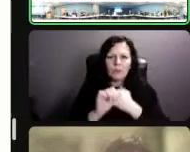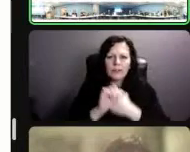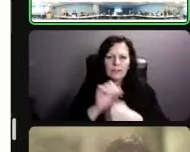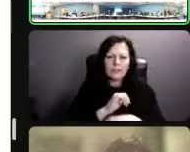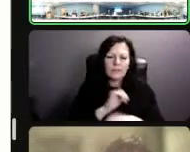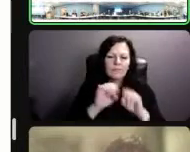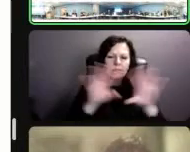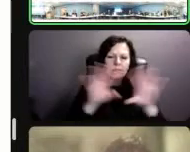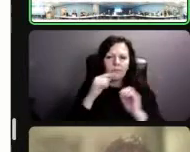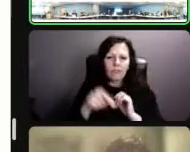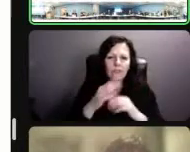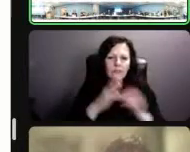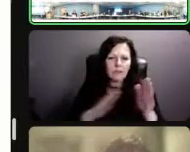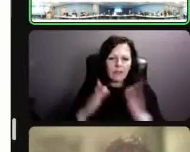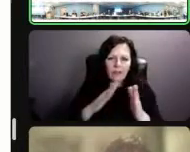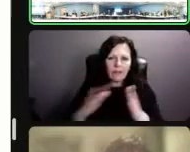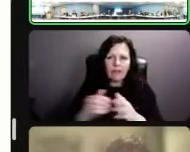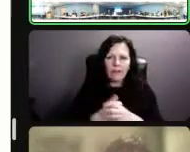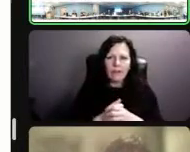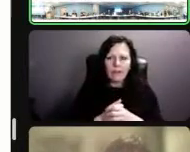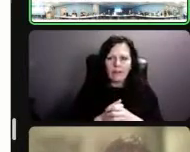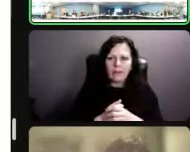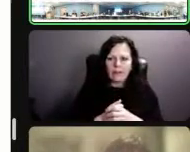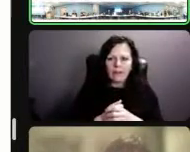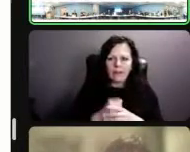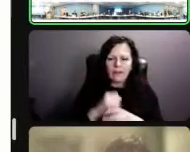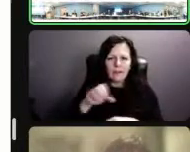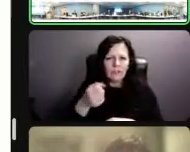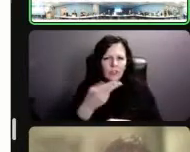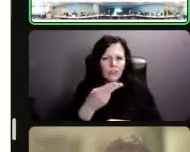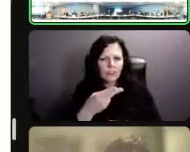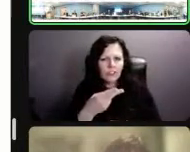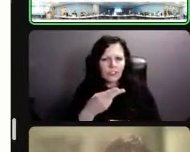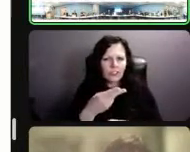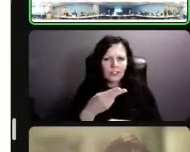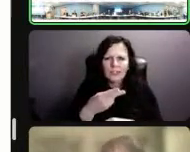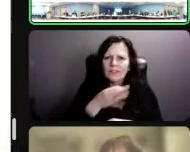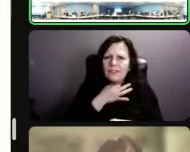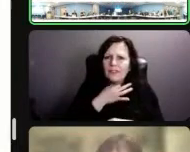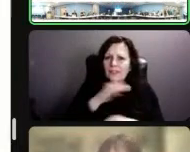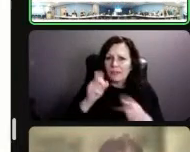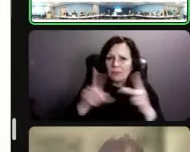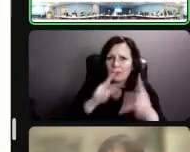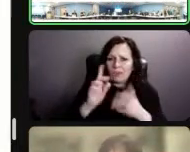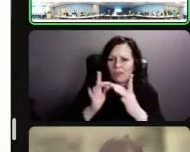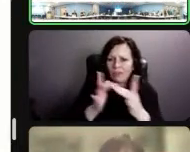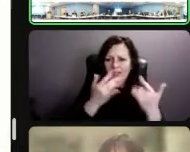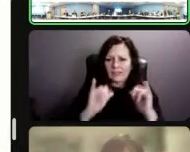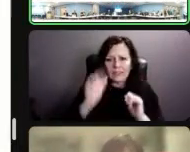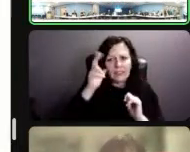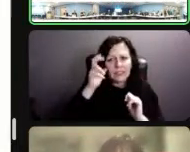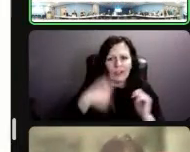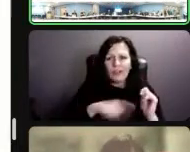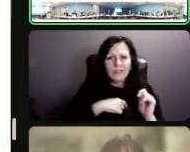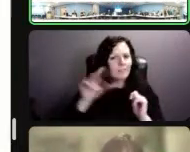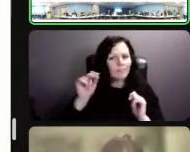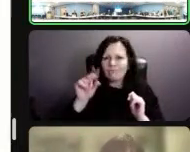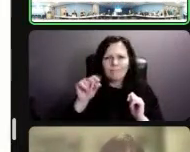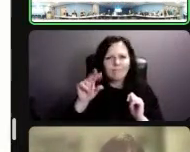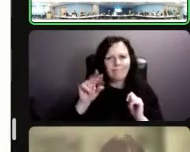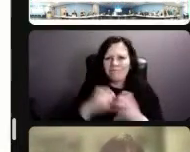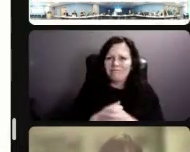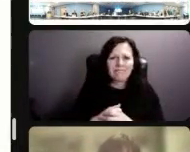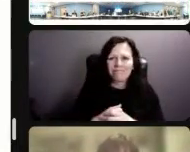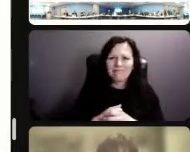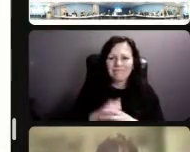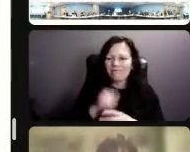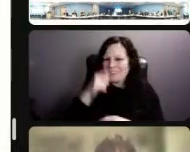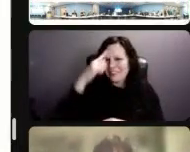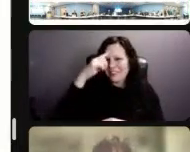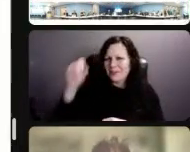THEY'RE RISK KEEPING